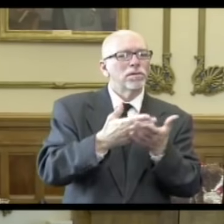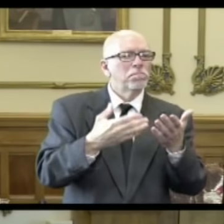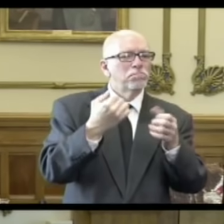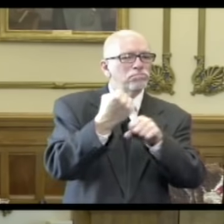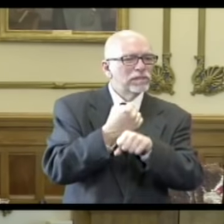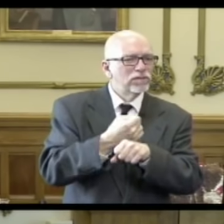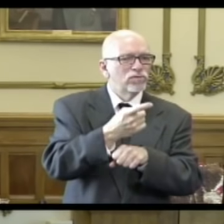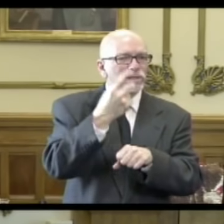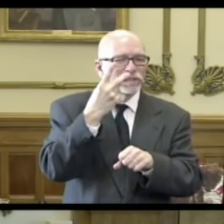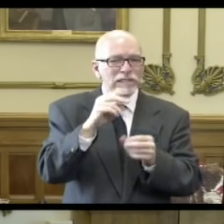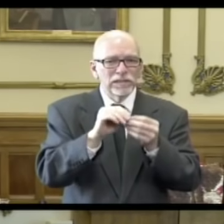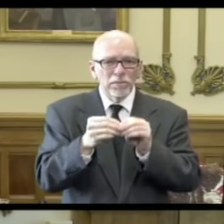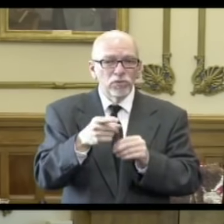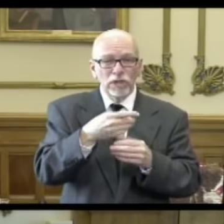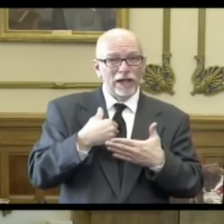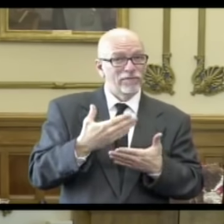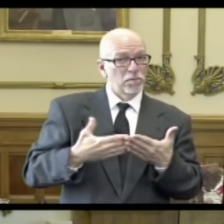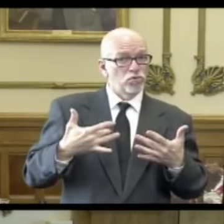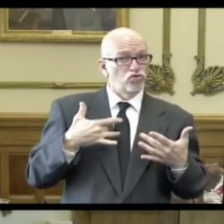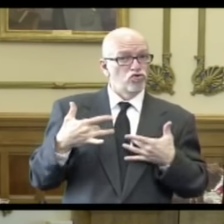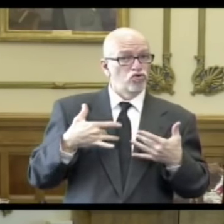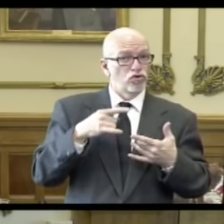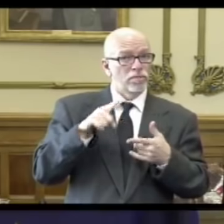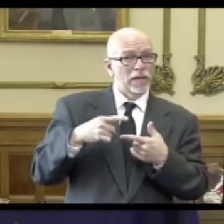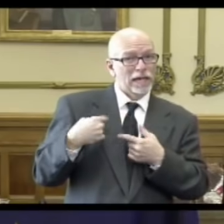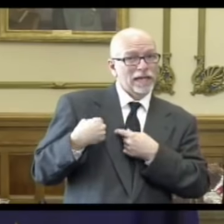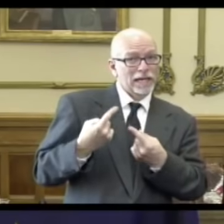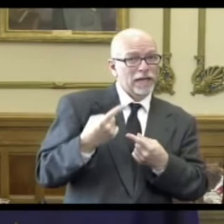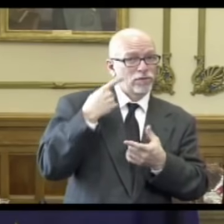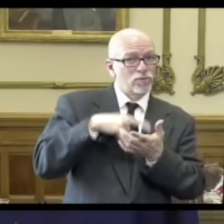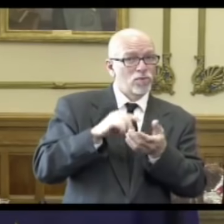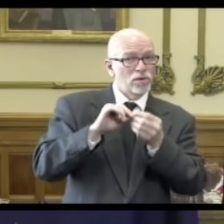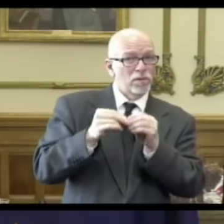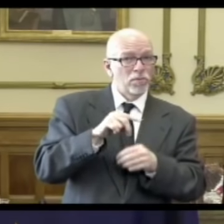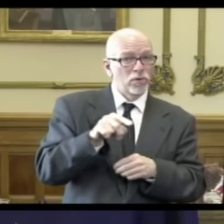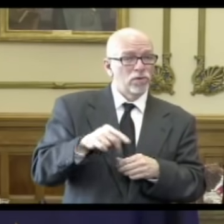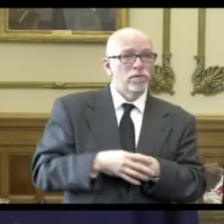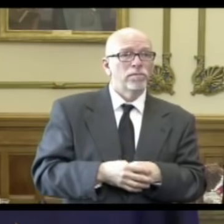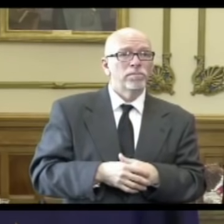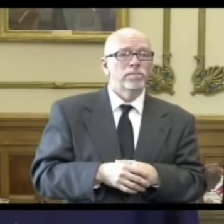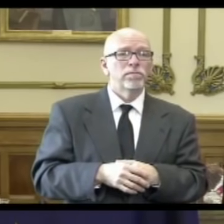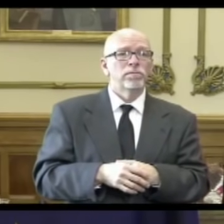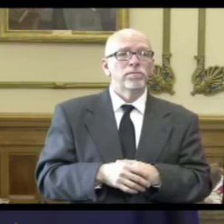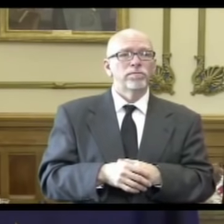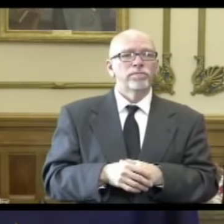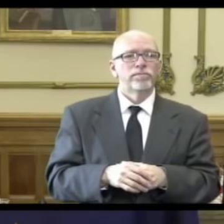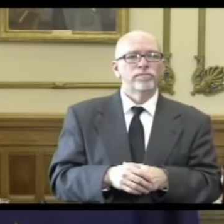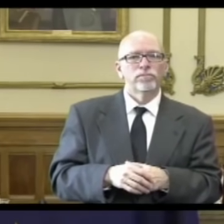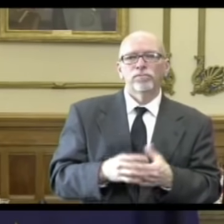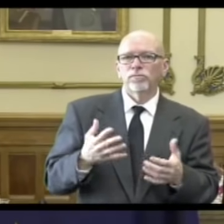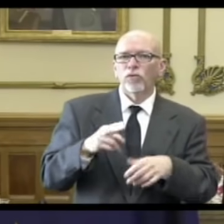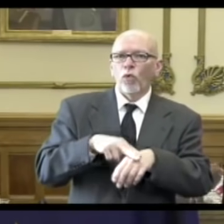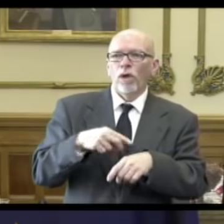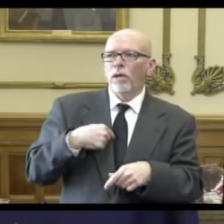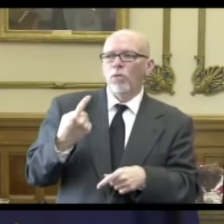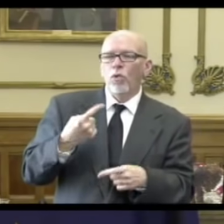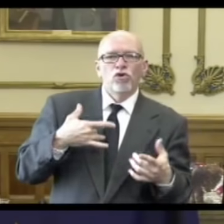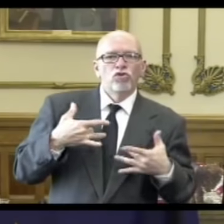THAT'S. NOT THE GREATEST TIMING LOOKING FORWARD TO FRIDAY SO I GUESS WITH A WITH SOME OF THE NUMBERS THAT YOU'VE BEEN SEEING YOU HAVE ANY ANY CONCERNS ABOUT THOSE THE